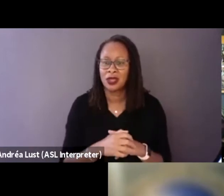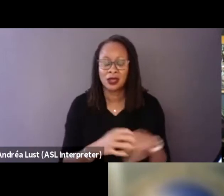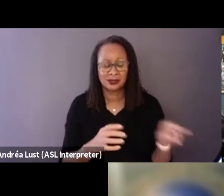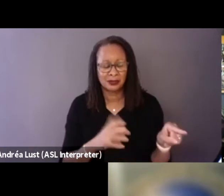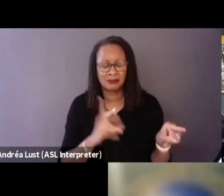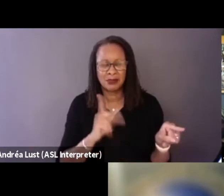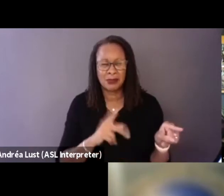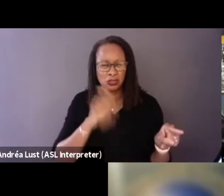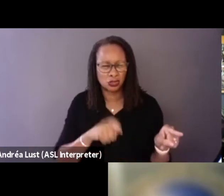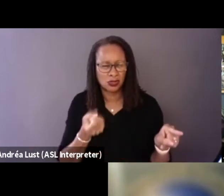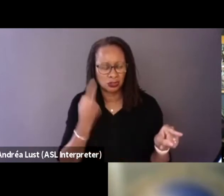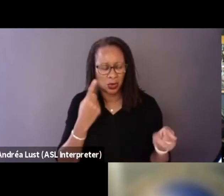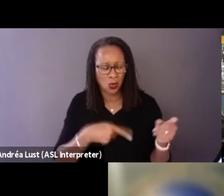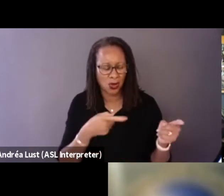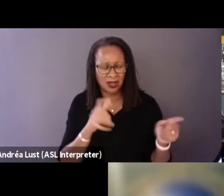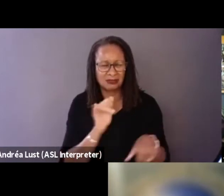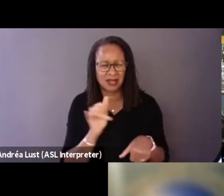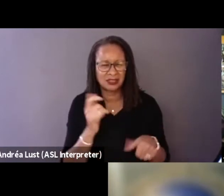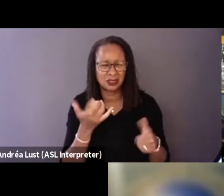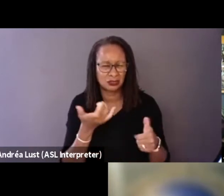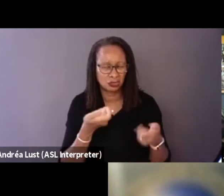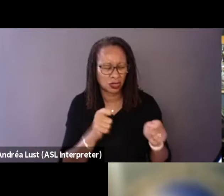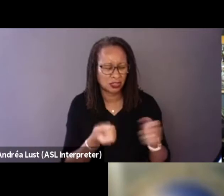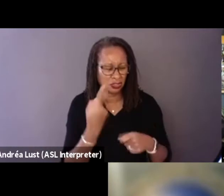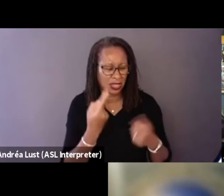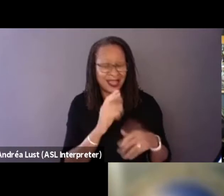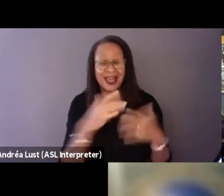to navigate the healthcare system without being insured